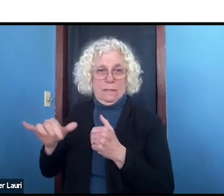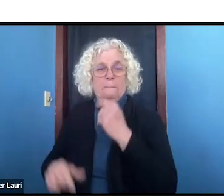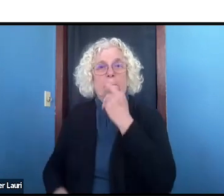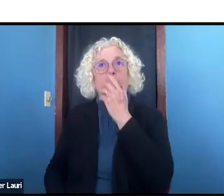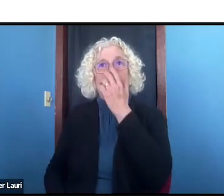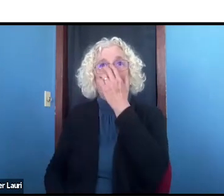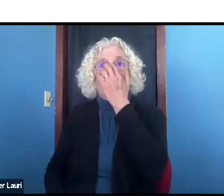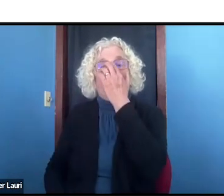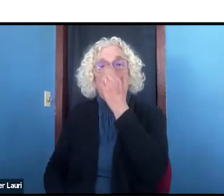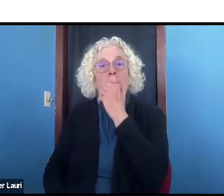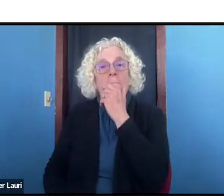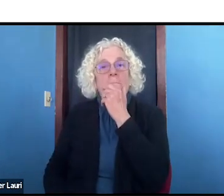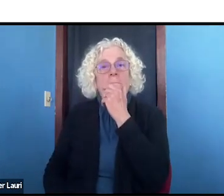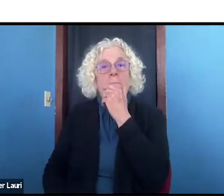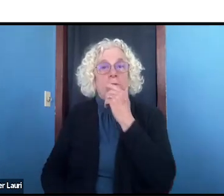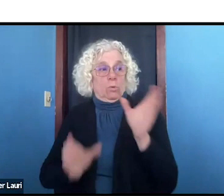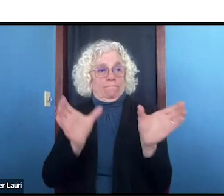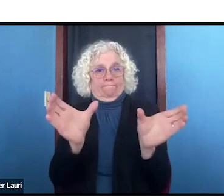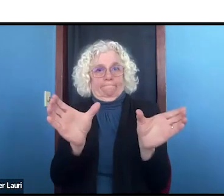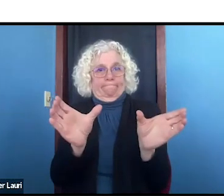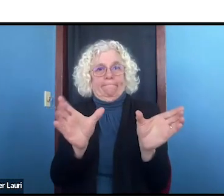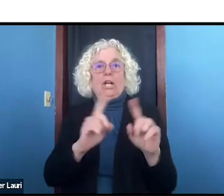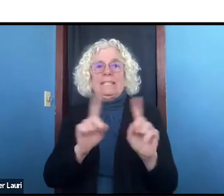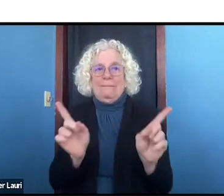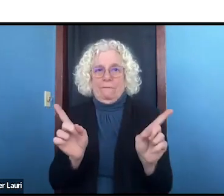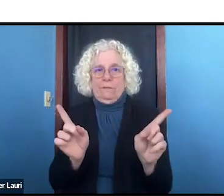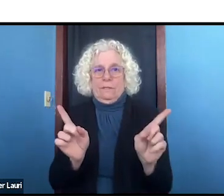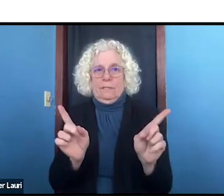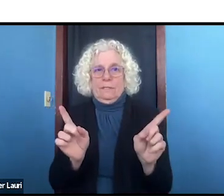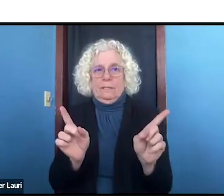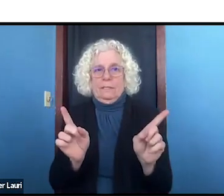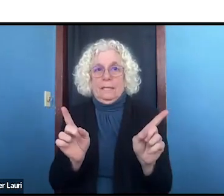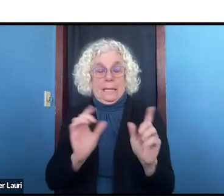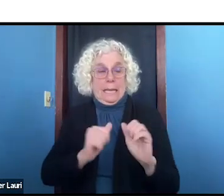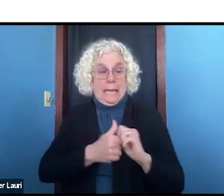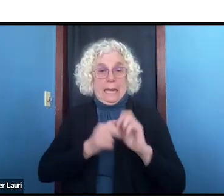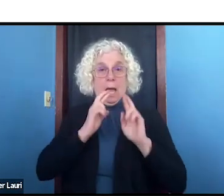Two very different pieces and requirements of different responses